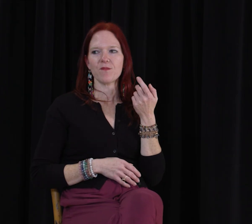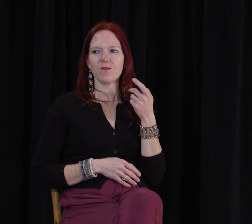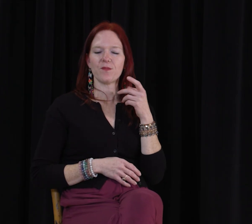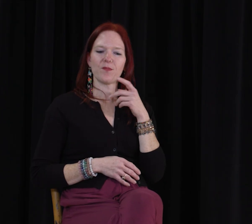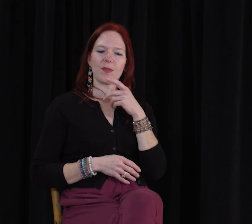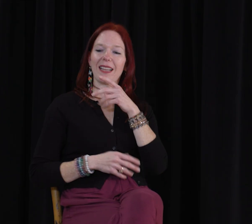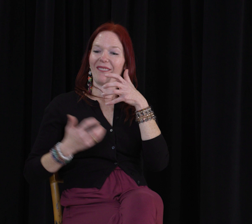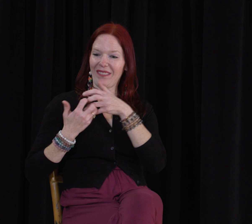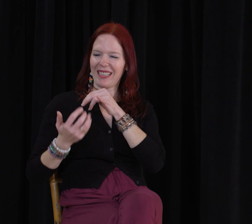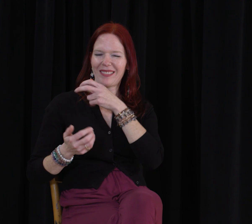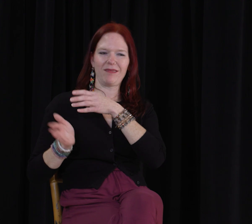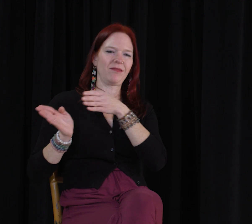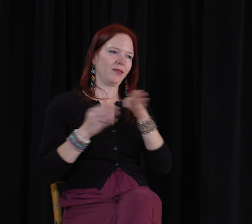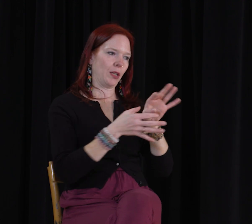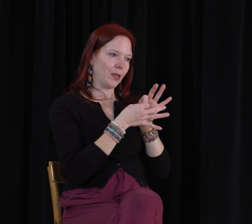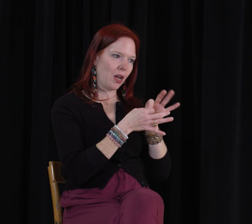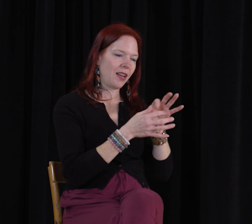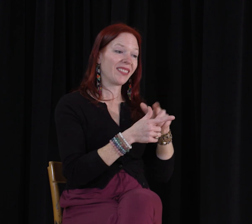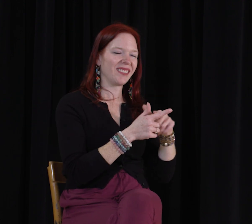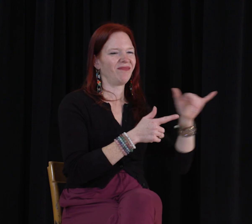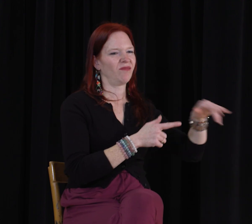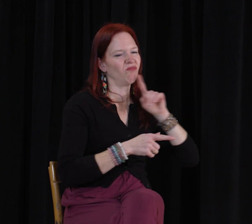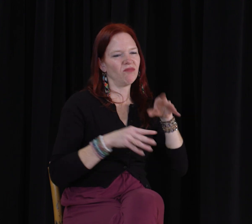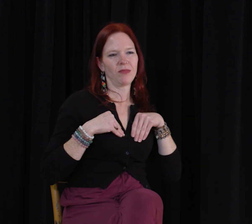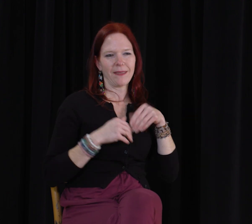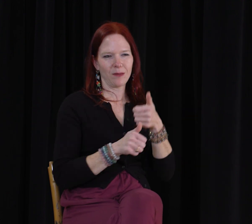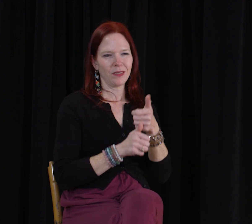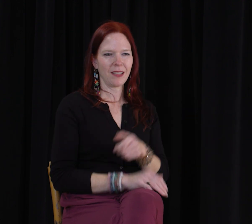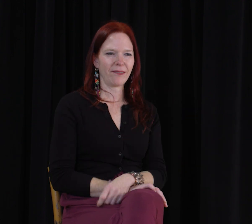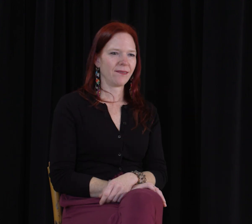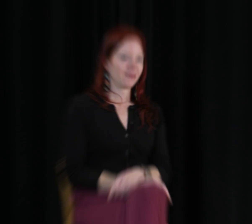Moving on from fitting in to belonging and from there, accepting yourself.